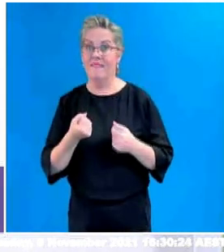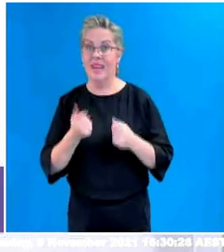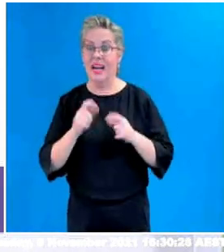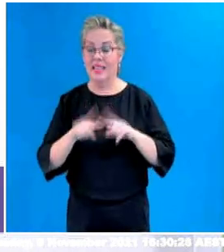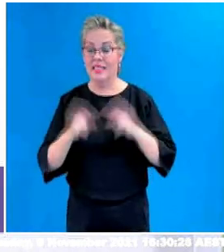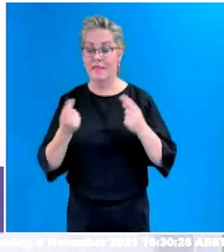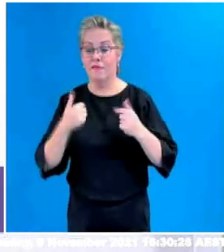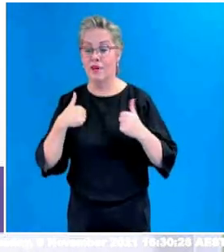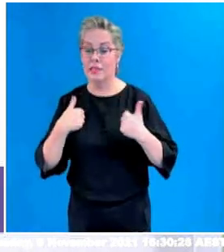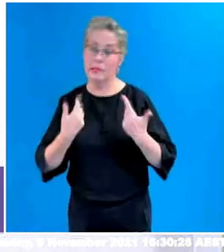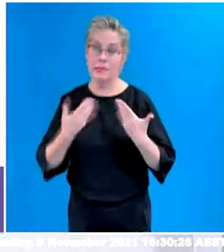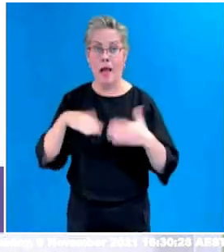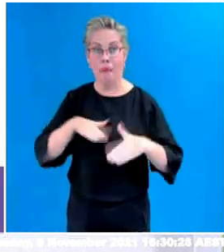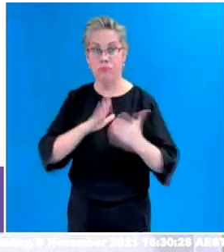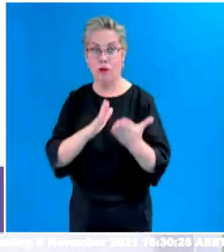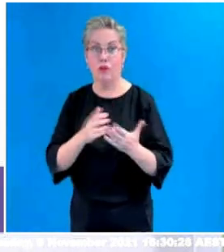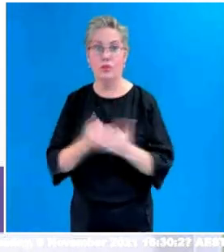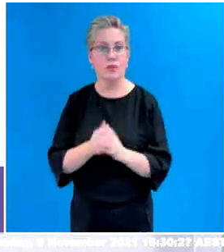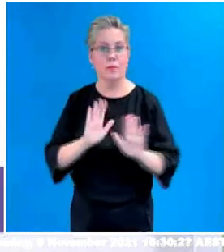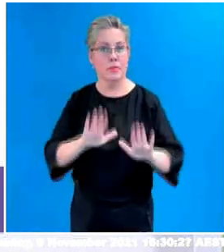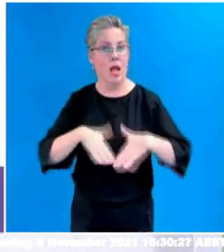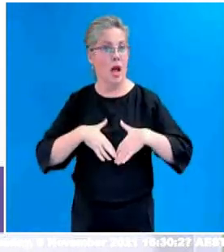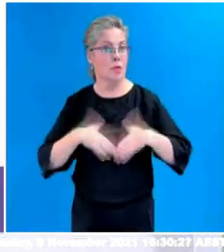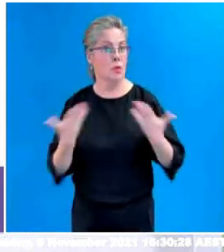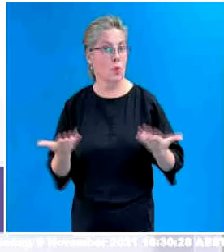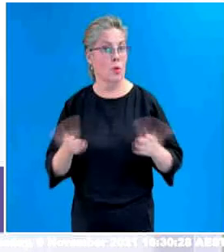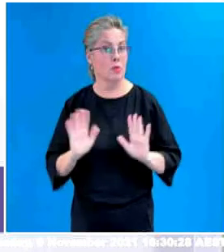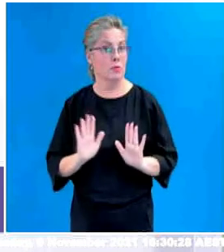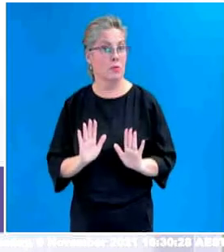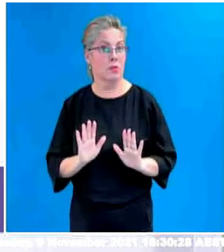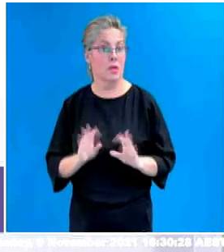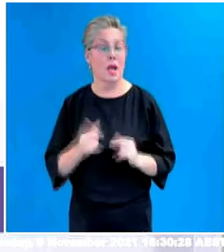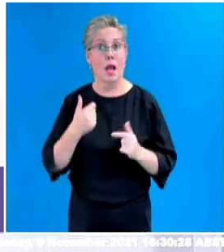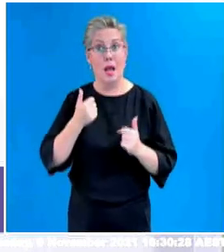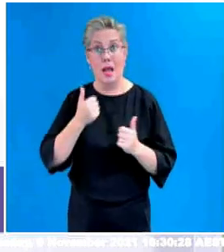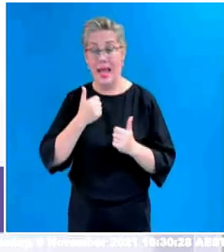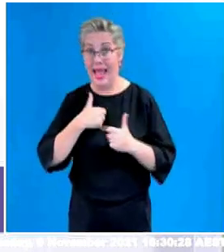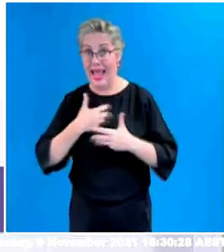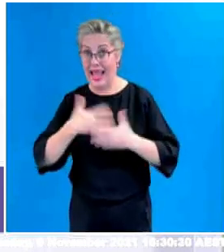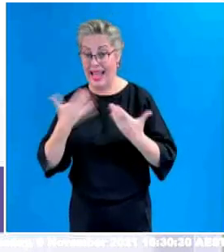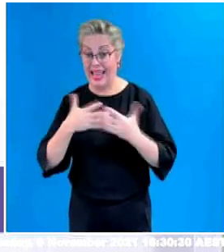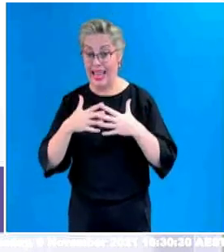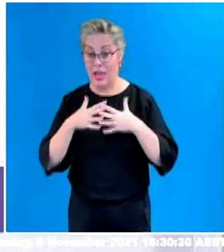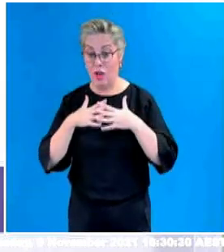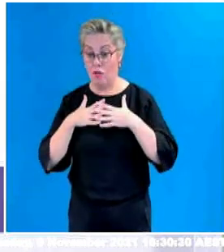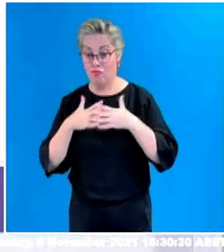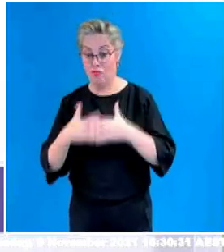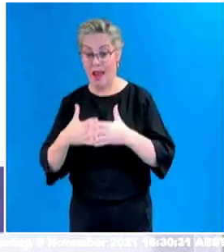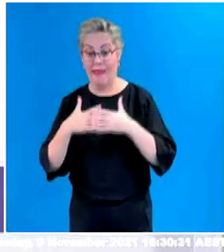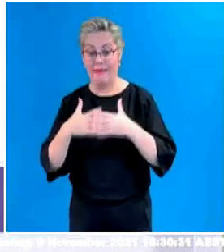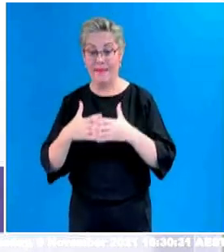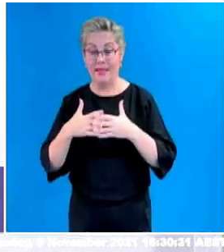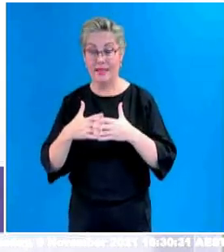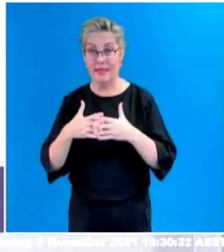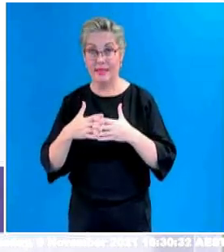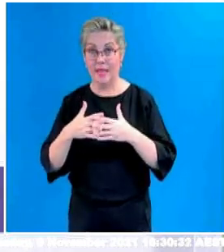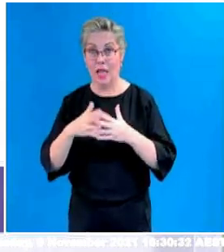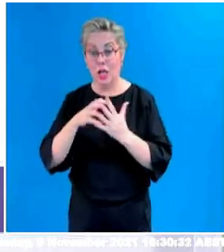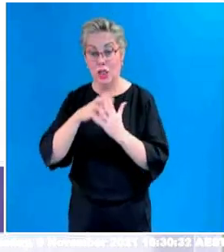number of documents following the hearing. My concern is that if there are any relevant documents, that we have an opportunity to test them.